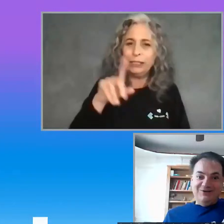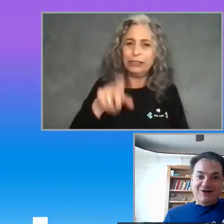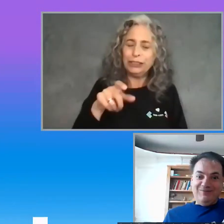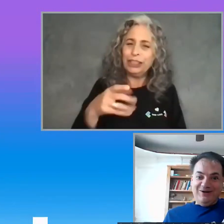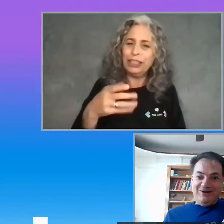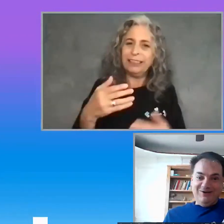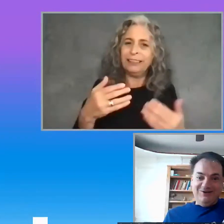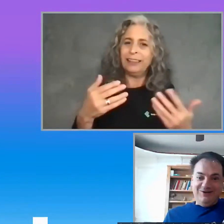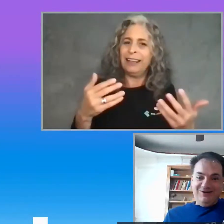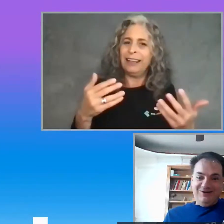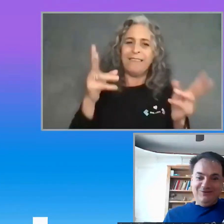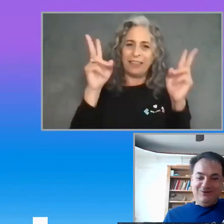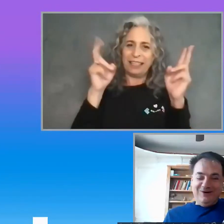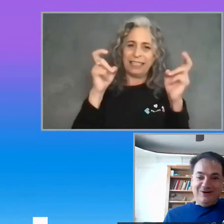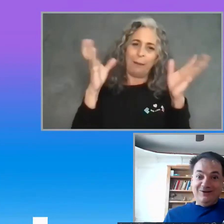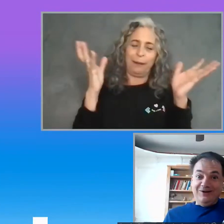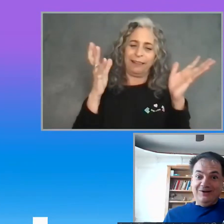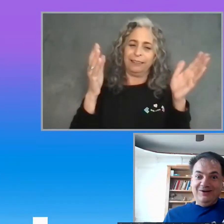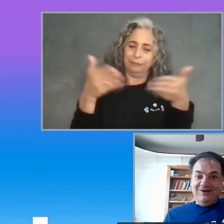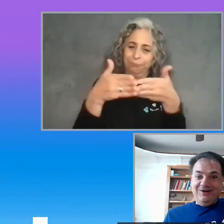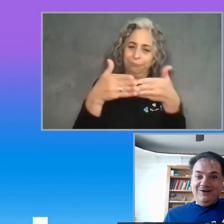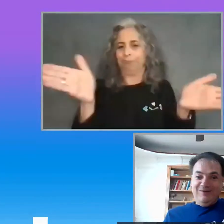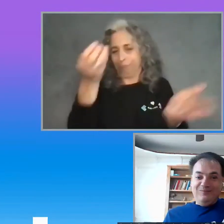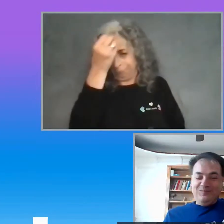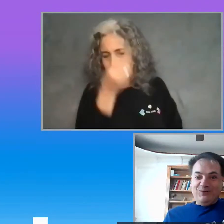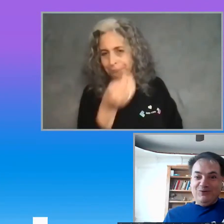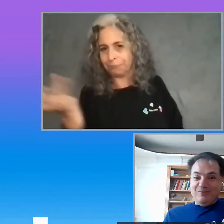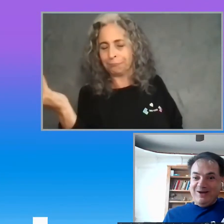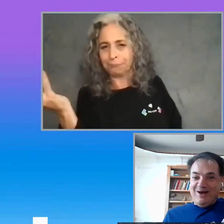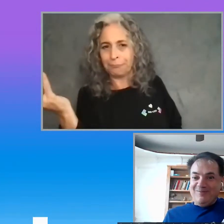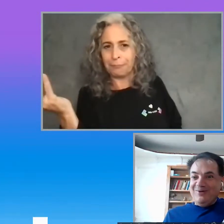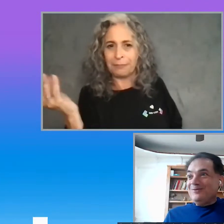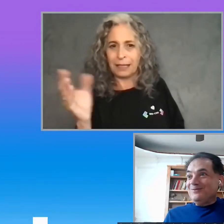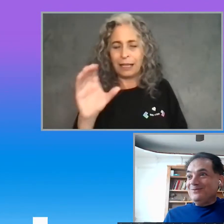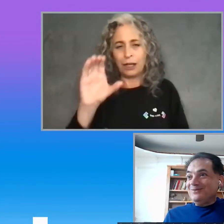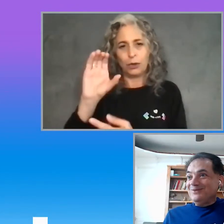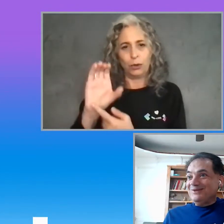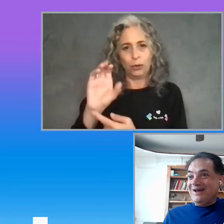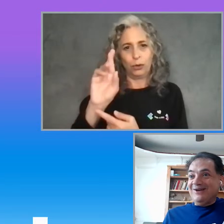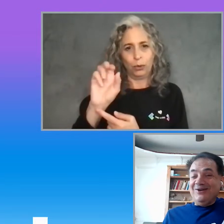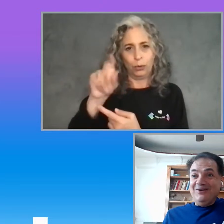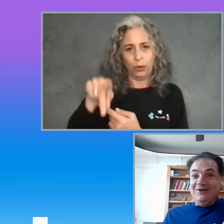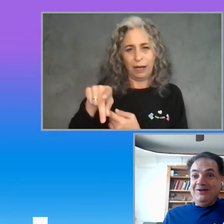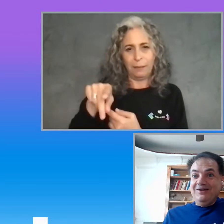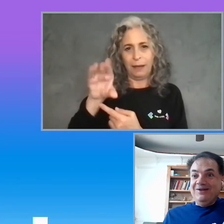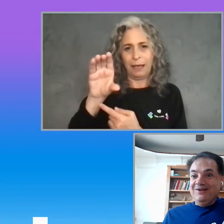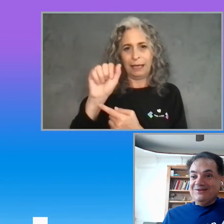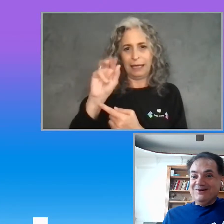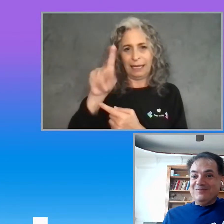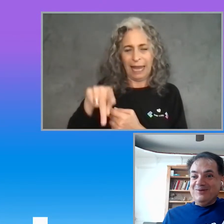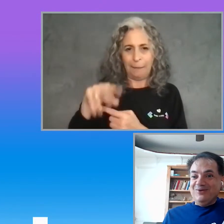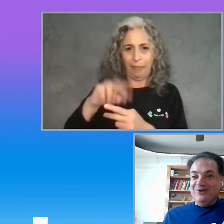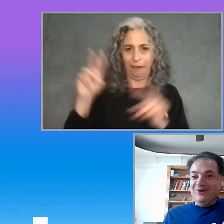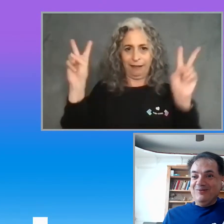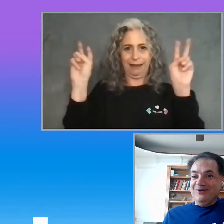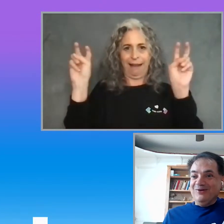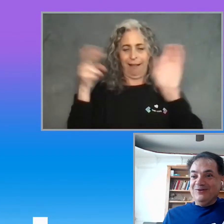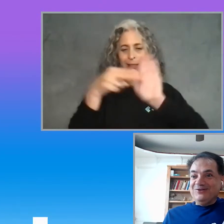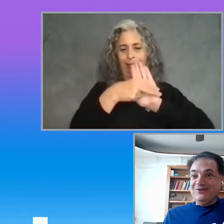should we should just get this topic out on the on the floor. I